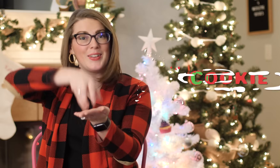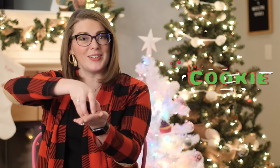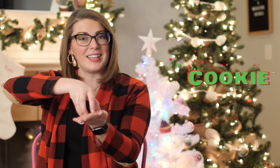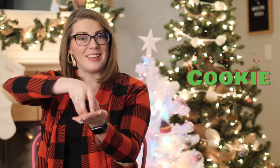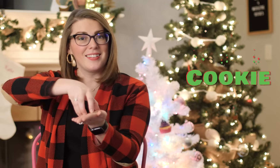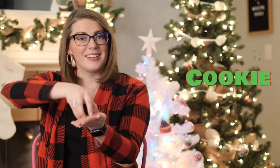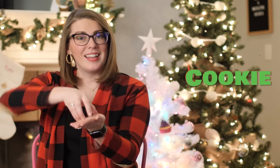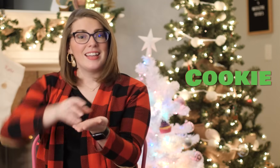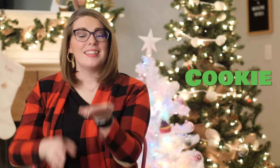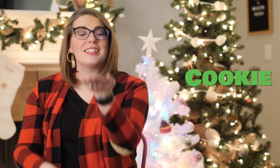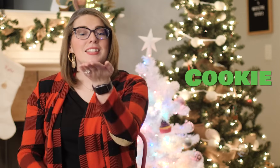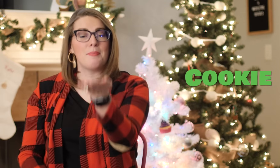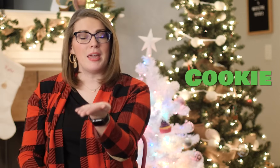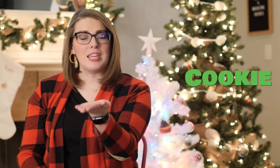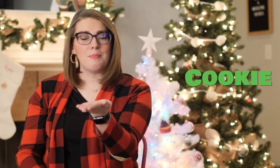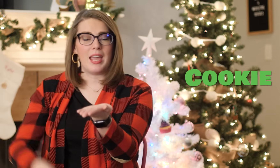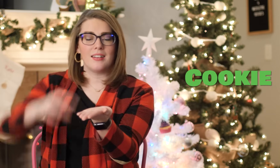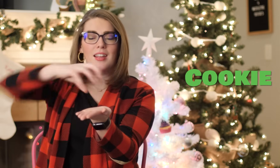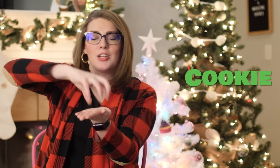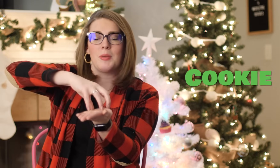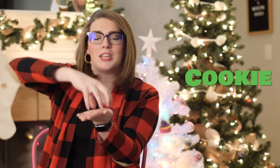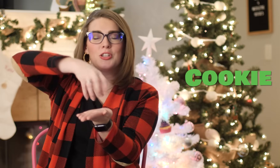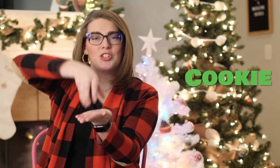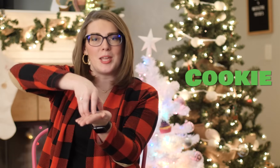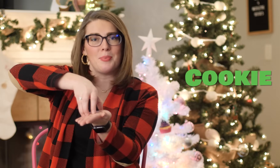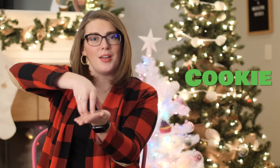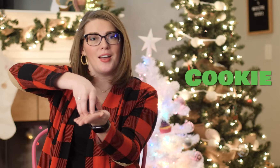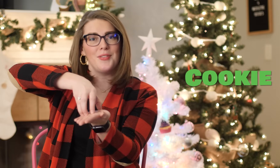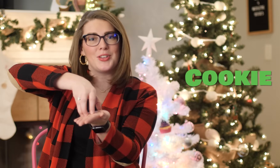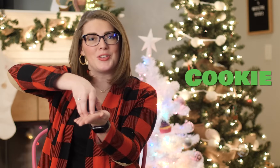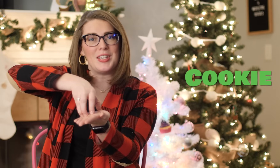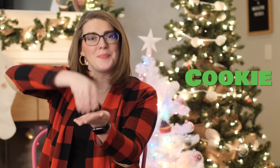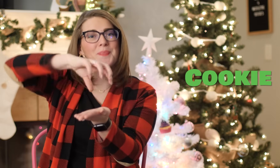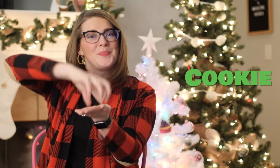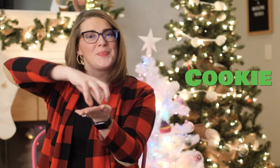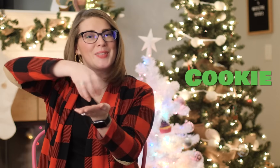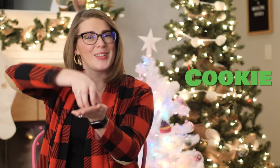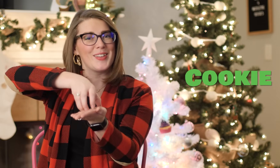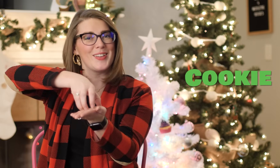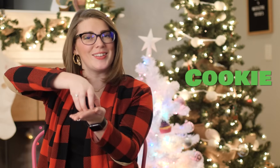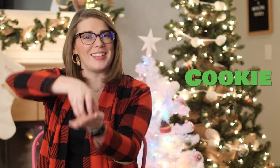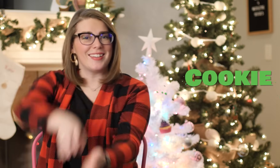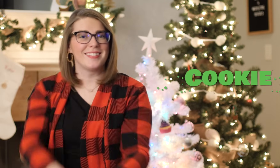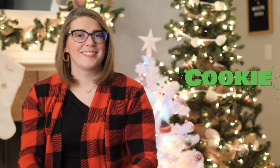COOKIE This is the baking pan, and you're making the shape of the cookie. COOKIE